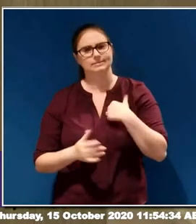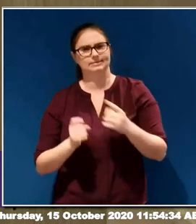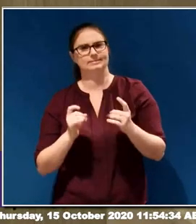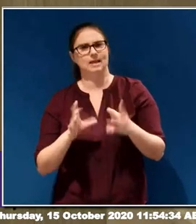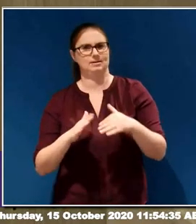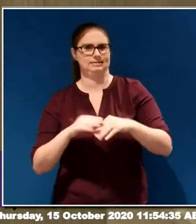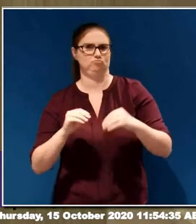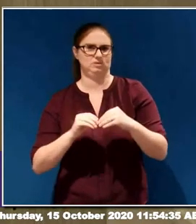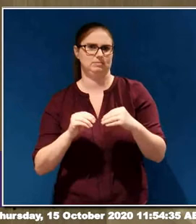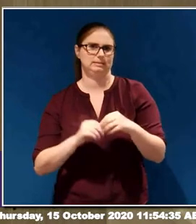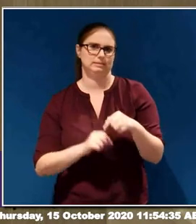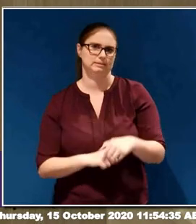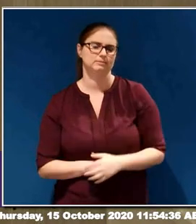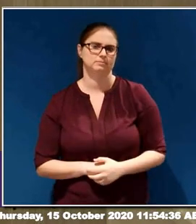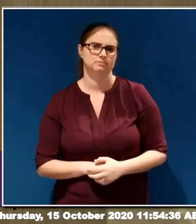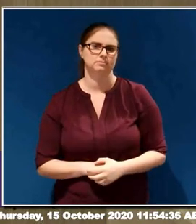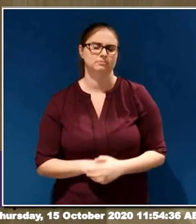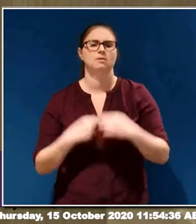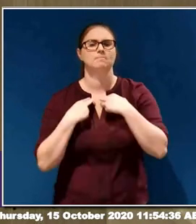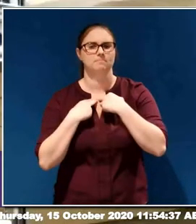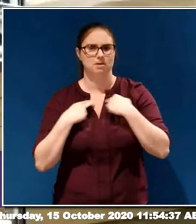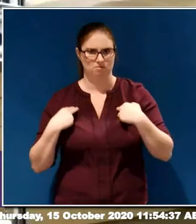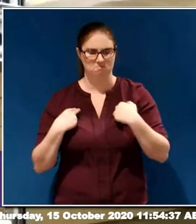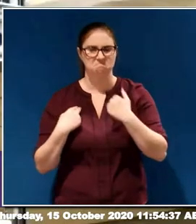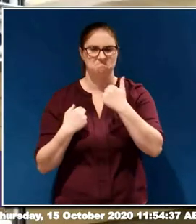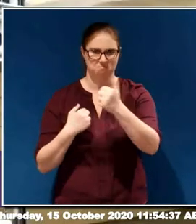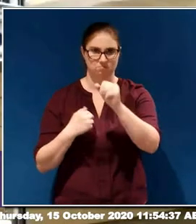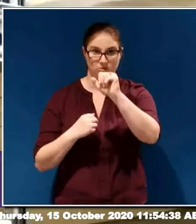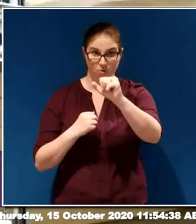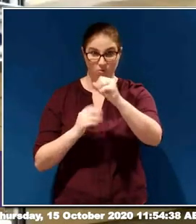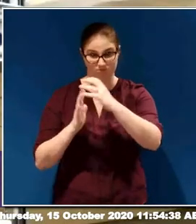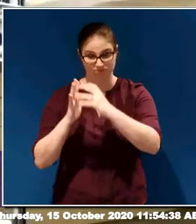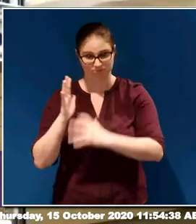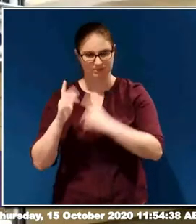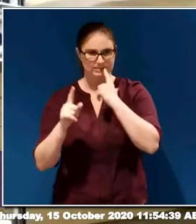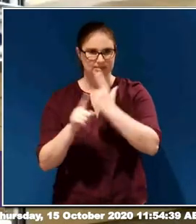In your statement you describe PEOs as having a variety of